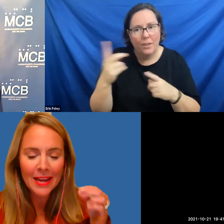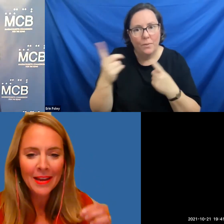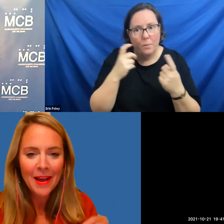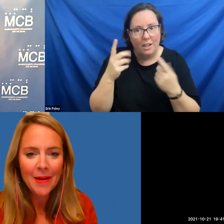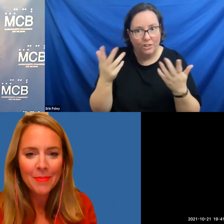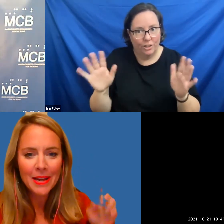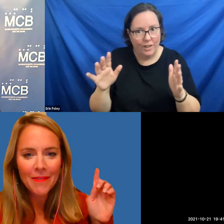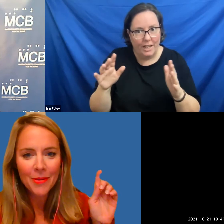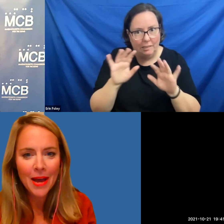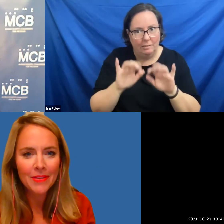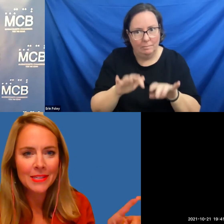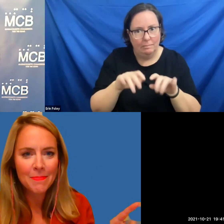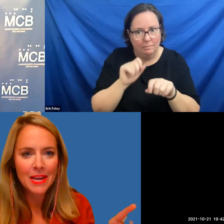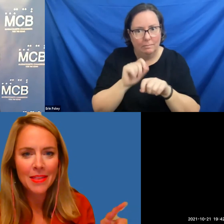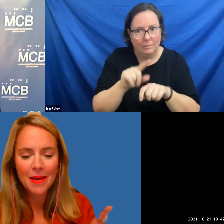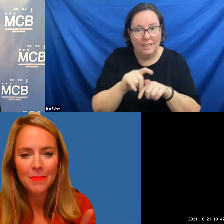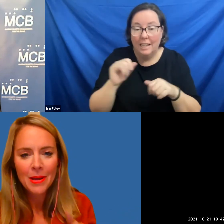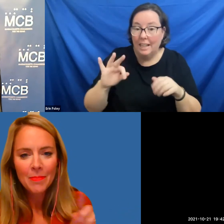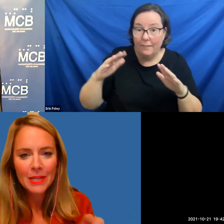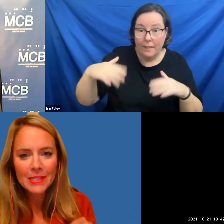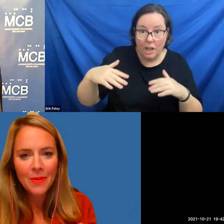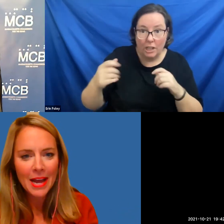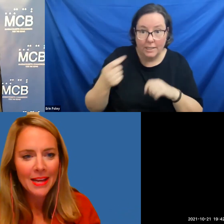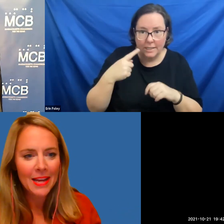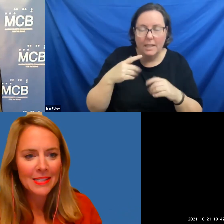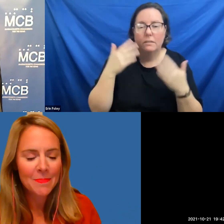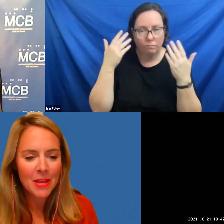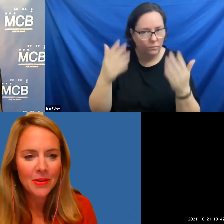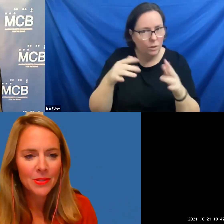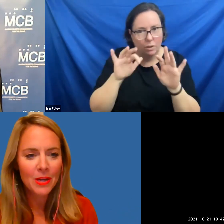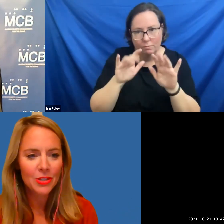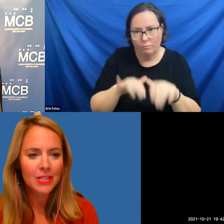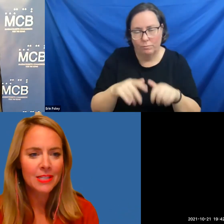but if you haven't submitted them please go ahead and submit those questions